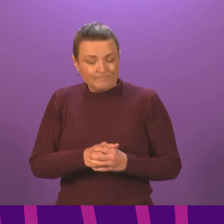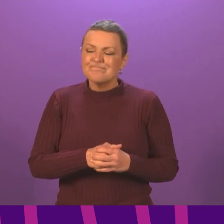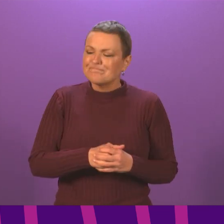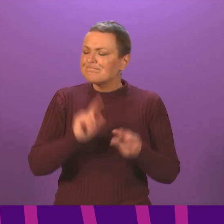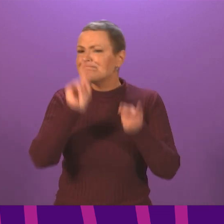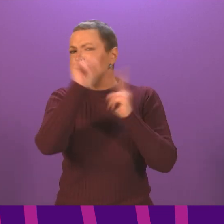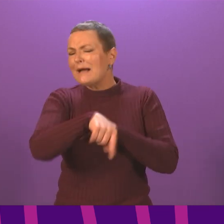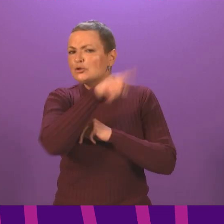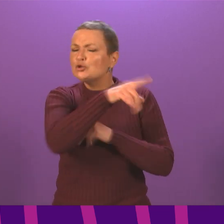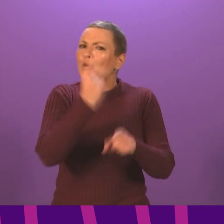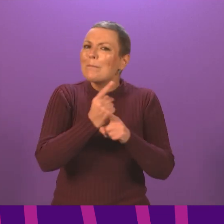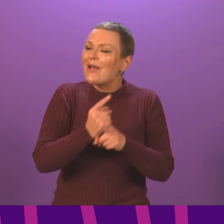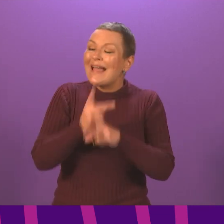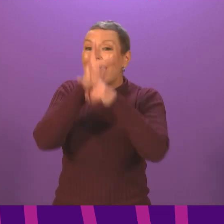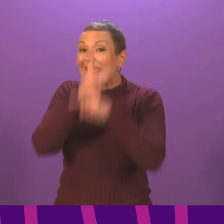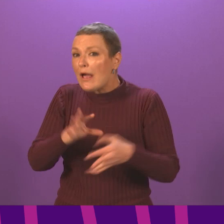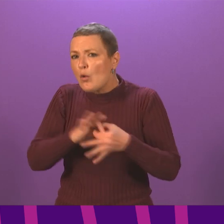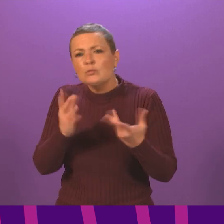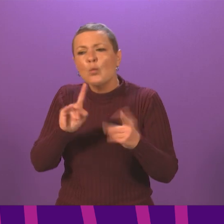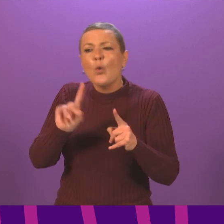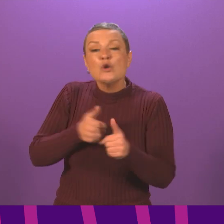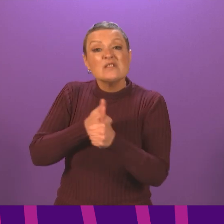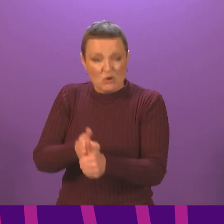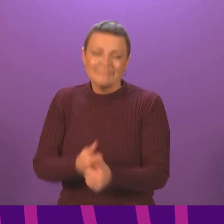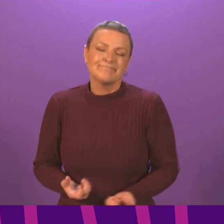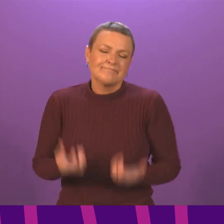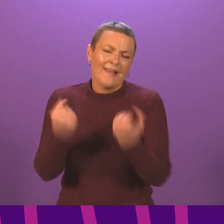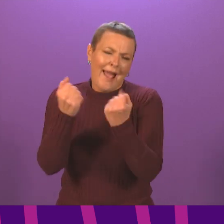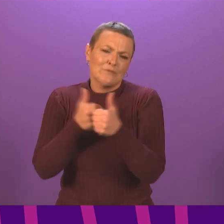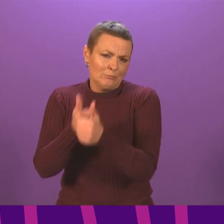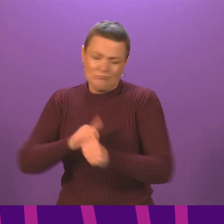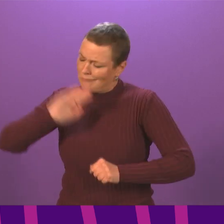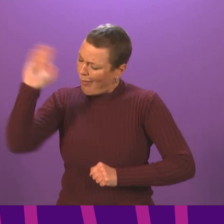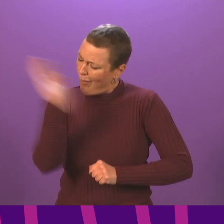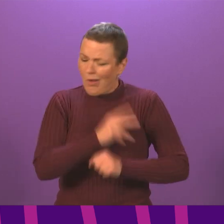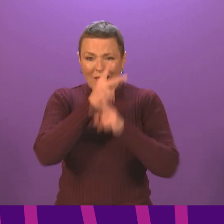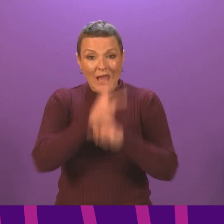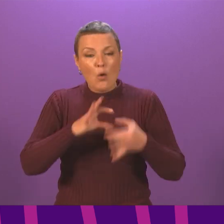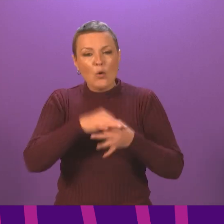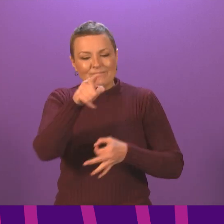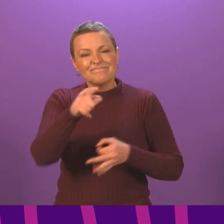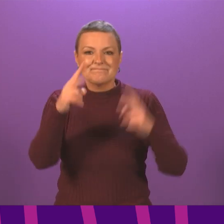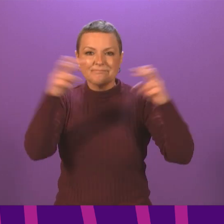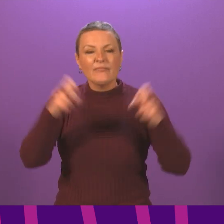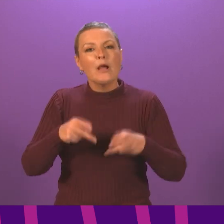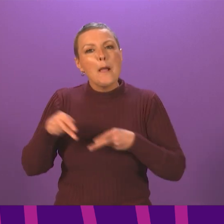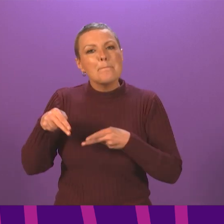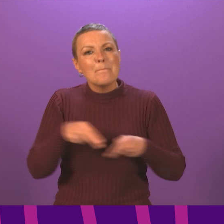There will be support for all care homes. The pathfinder approach allows us to work